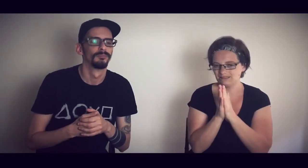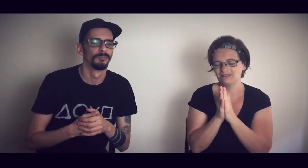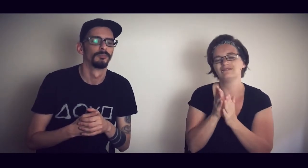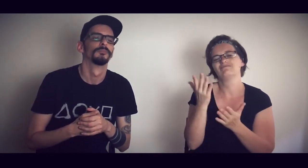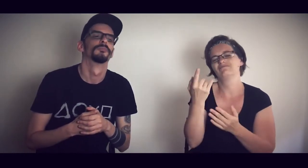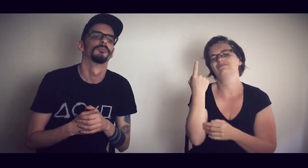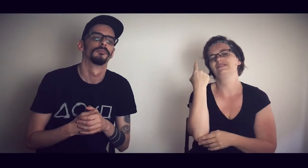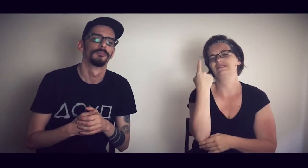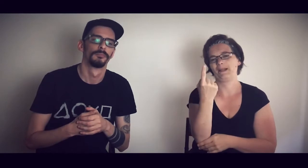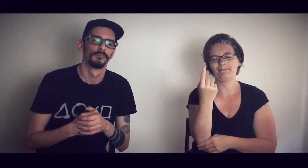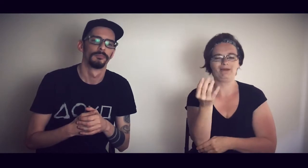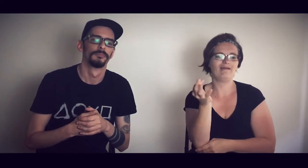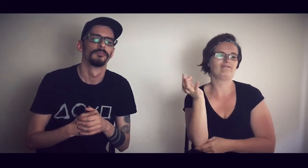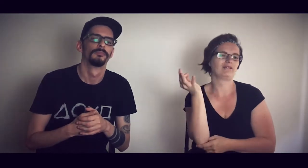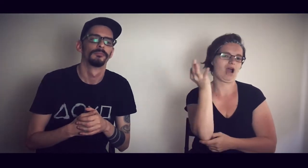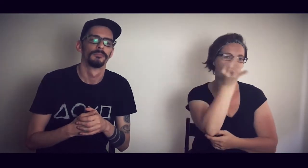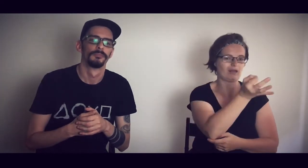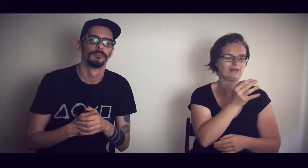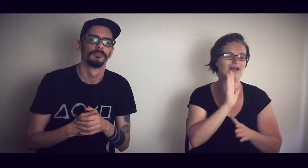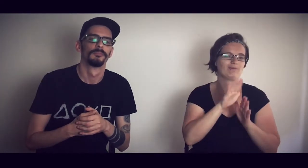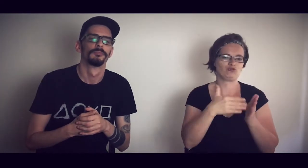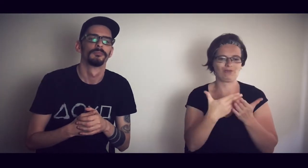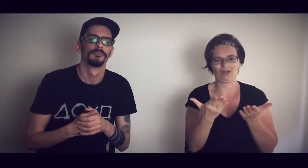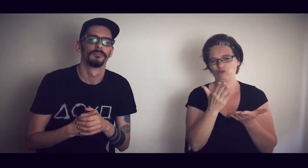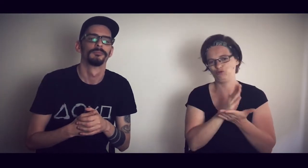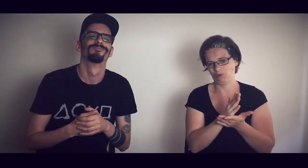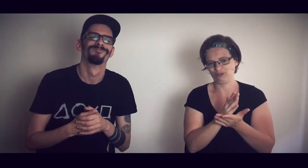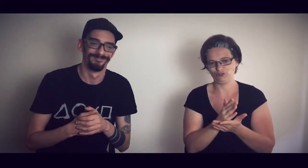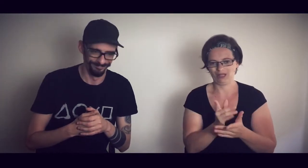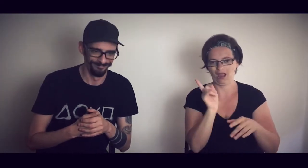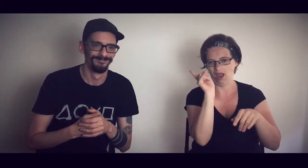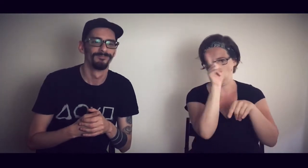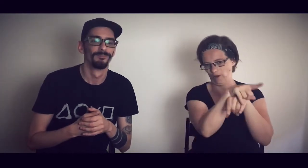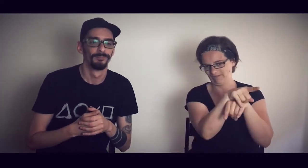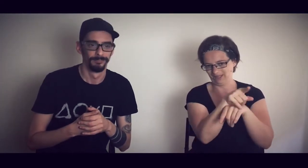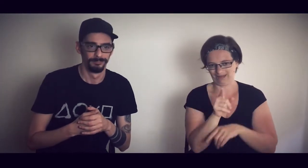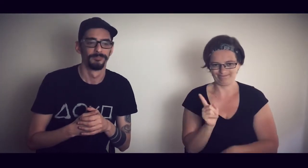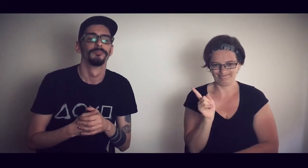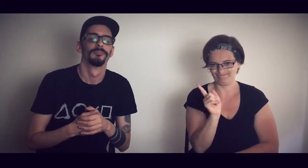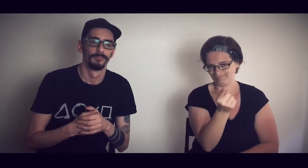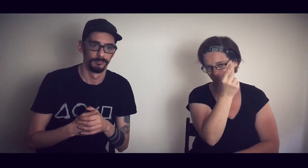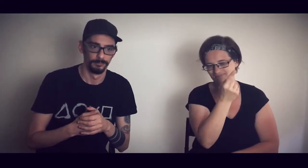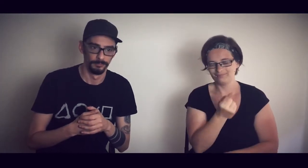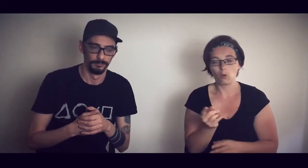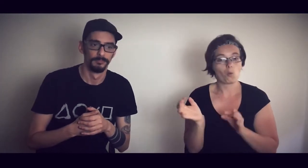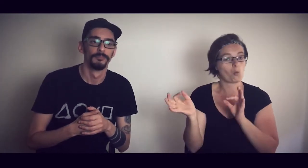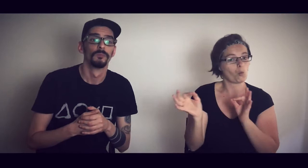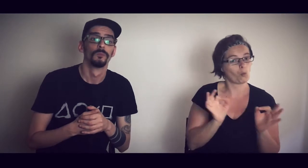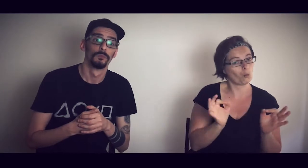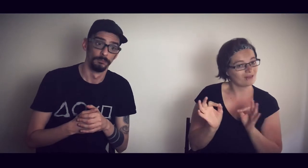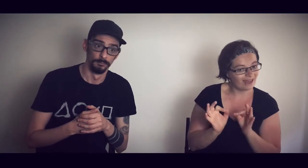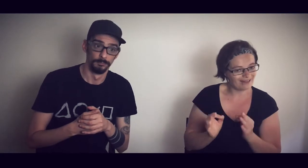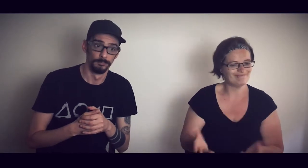If you need an interpretation in Austrian sign language, make yourself smart and place them an order directly (www.oegsdv.at) or ...